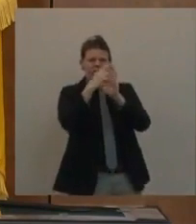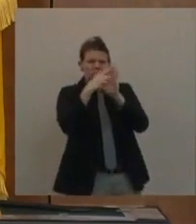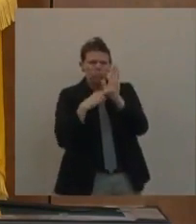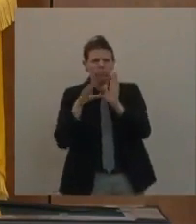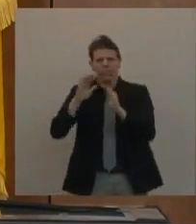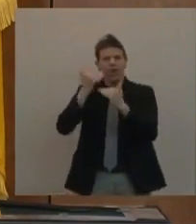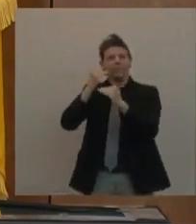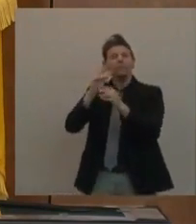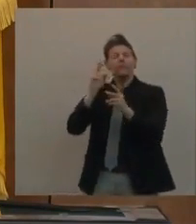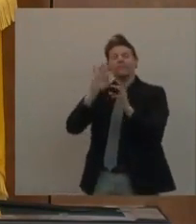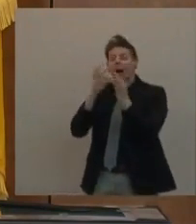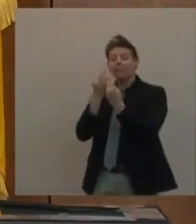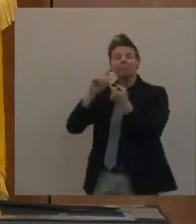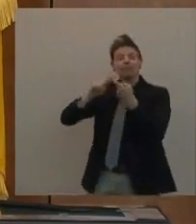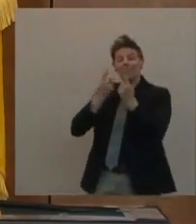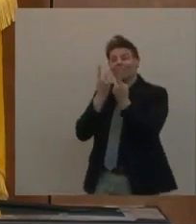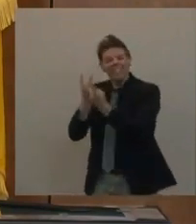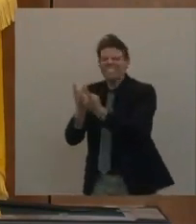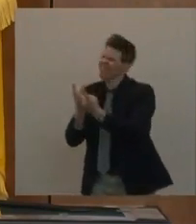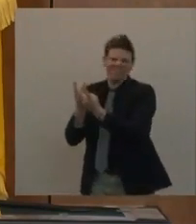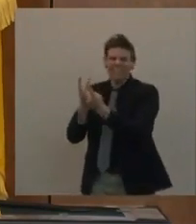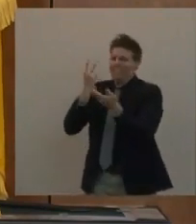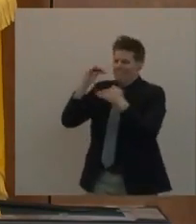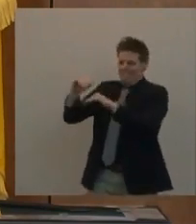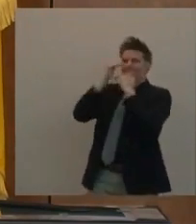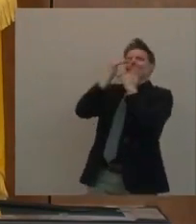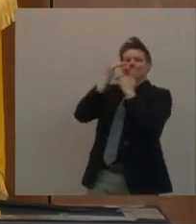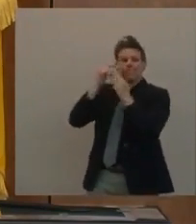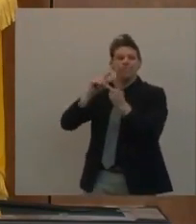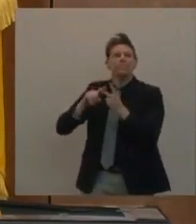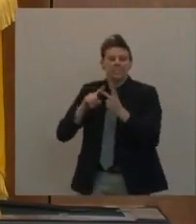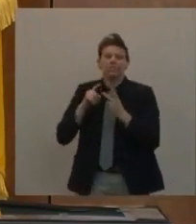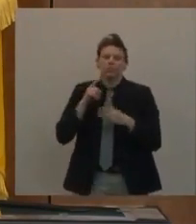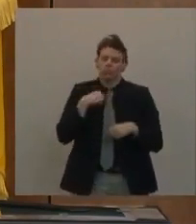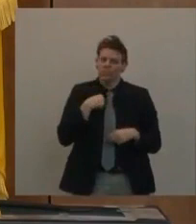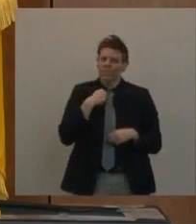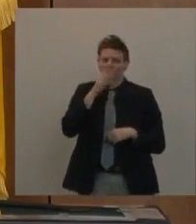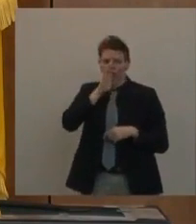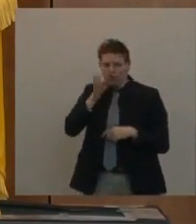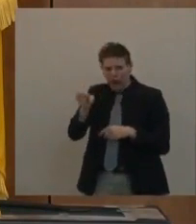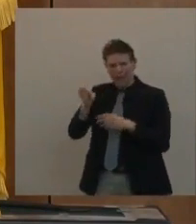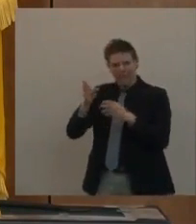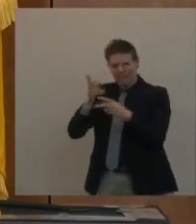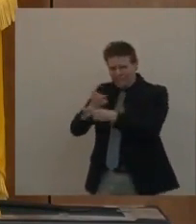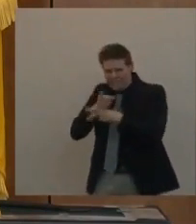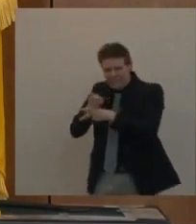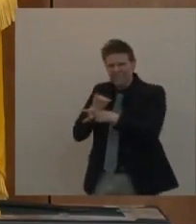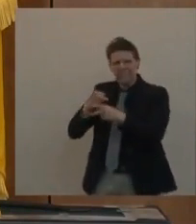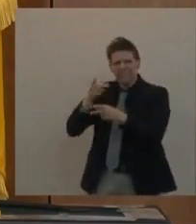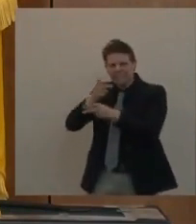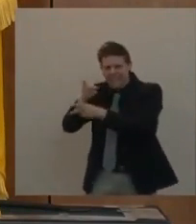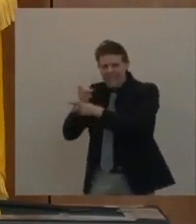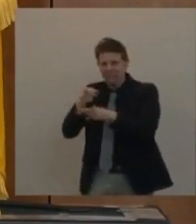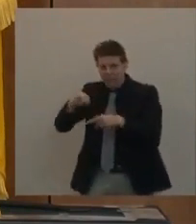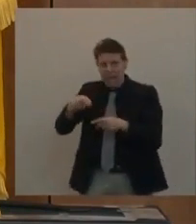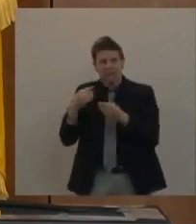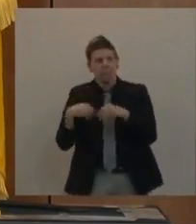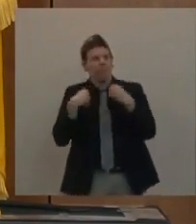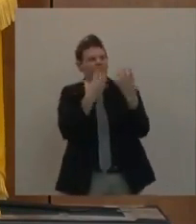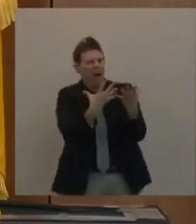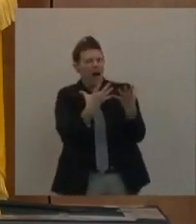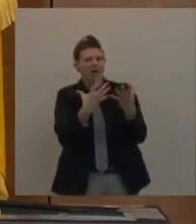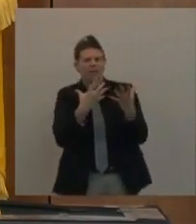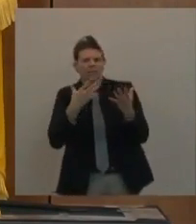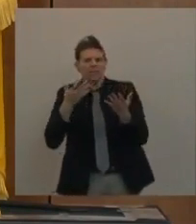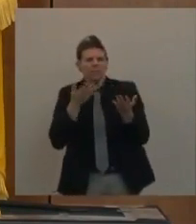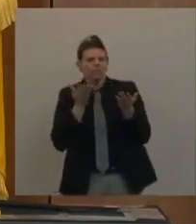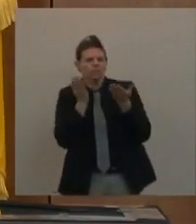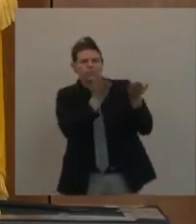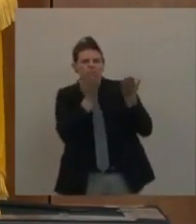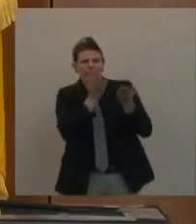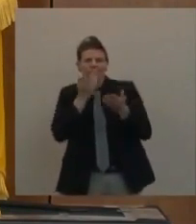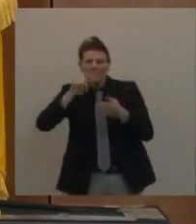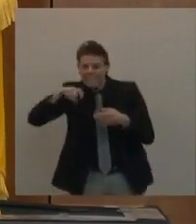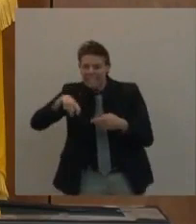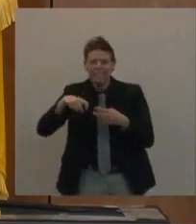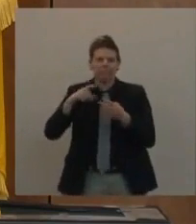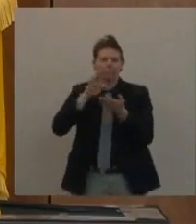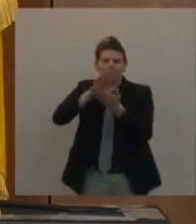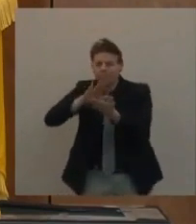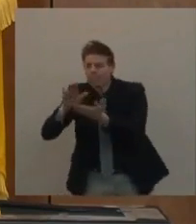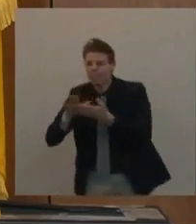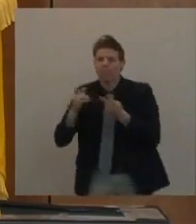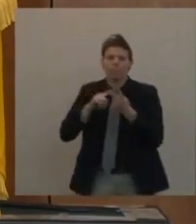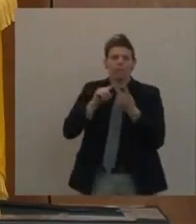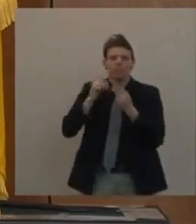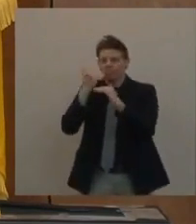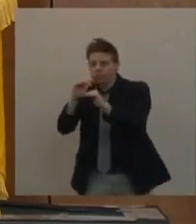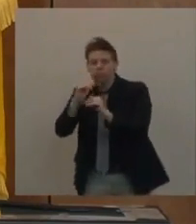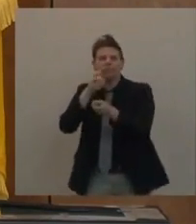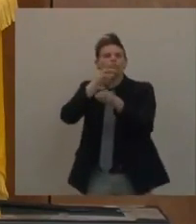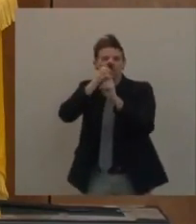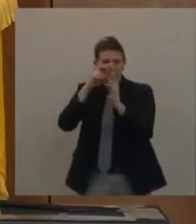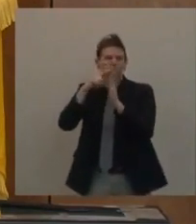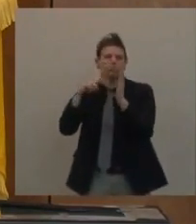IT MEANS THAT THEY HAVE BEEN FOLLOWING THE STATES PROTOCOL, LIMITING ALL VISITATION, IT WAS NOT END-OF-LIFE OR HOSPICE RELATED, BEING VERY CLEAR, IT WAS ONLY DIRECT CARE AND GETTING